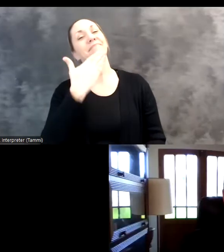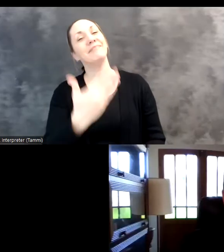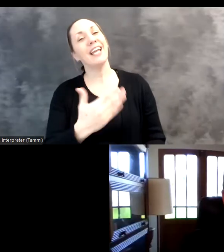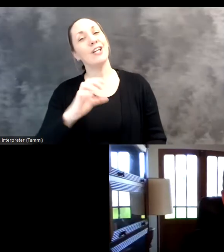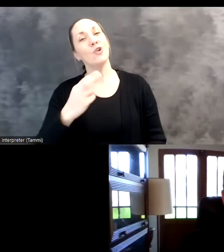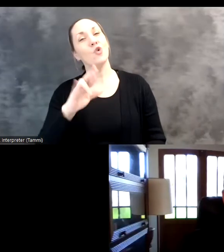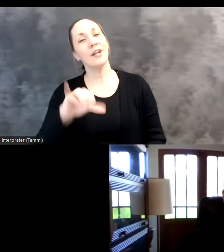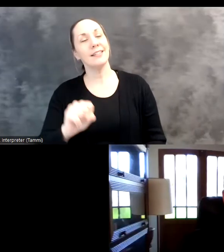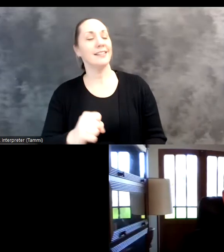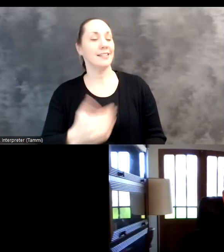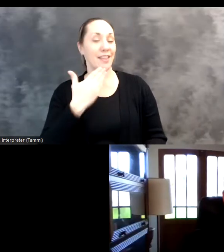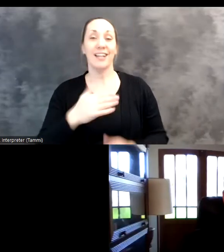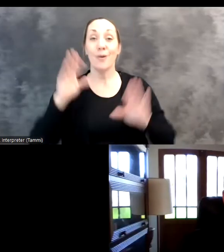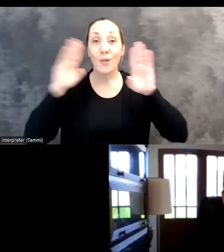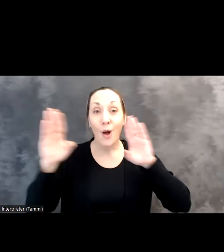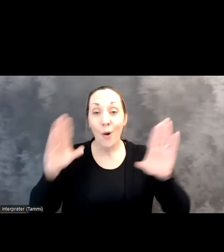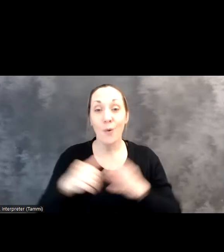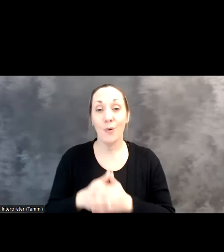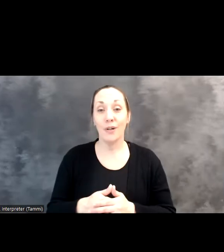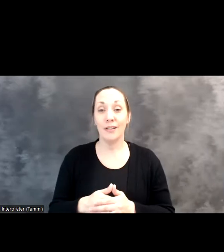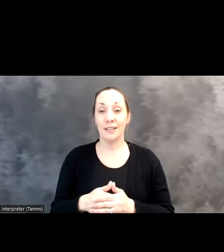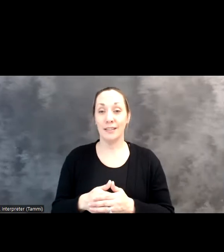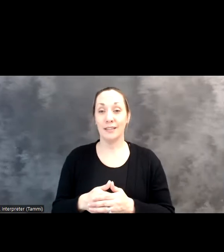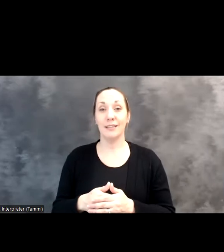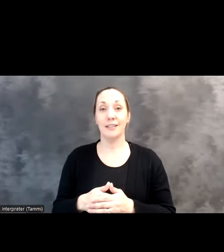agencies. Welcome, my friend, the stage is yours.